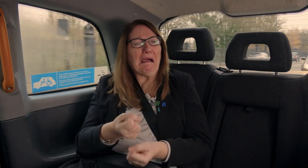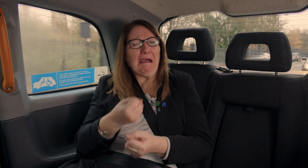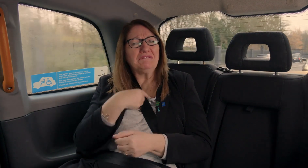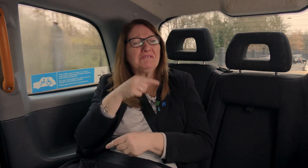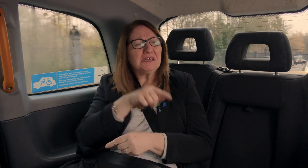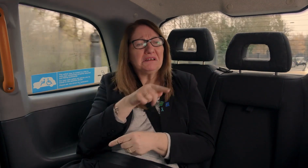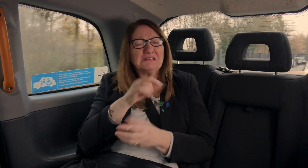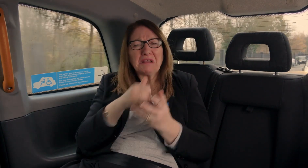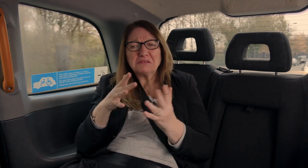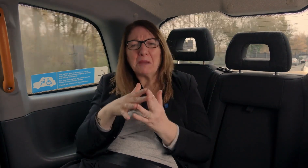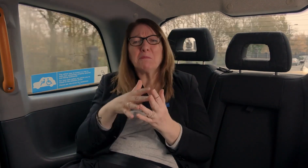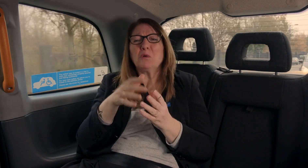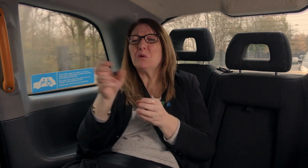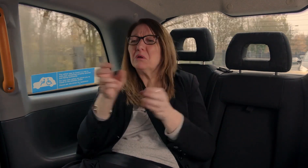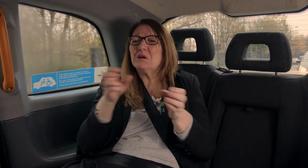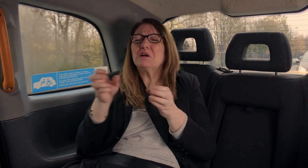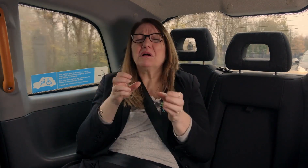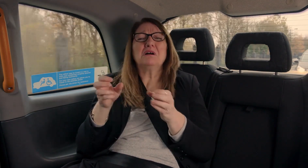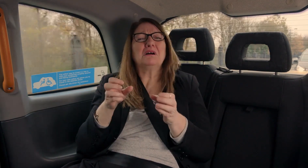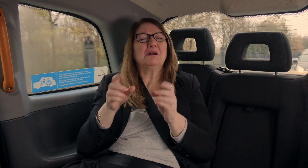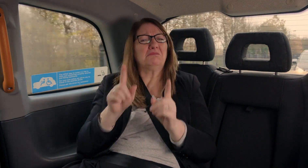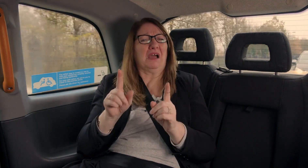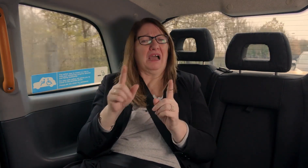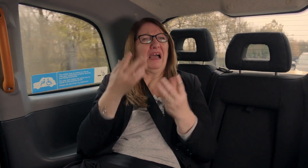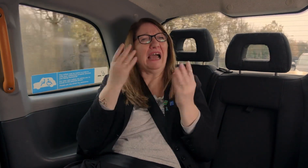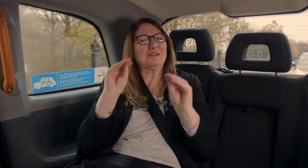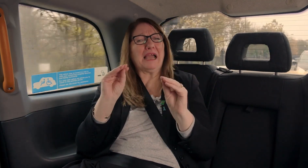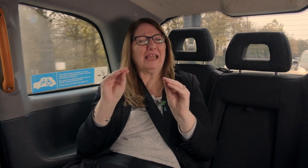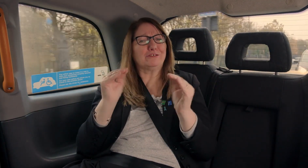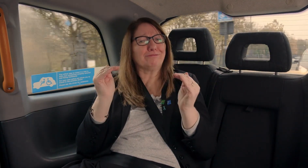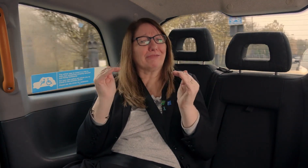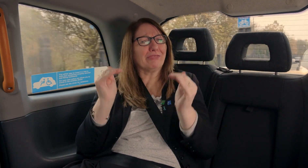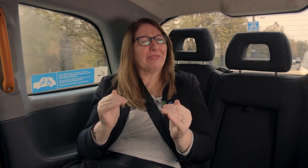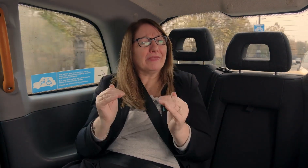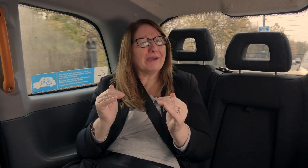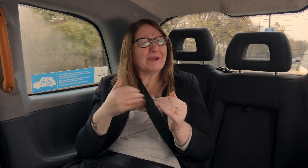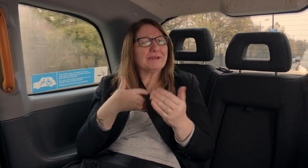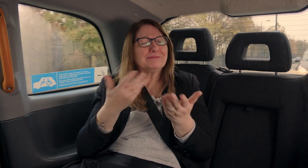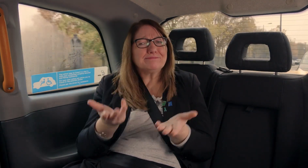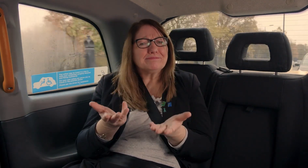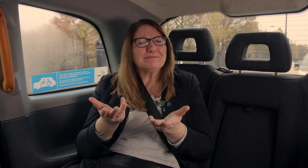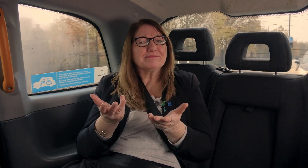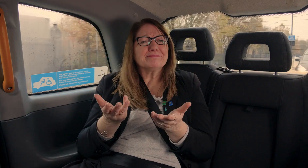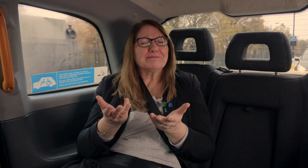but these pupils had support and yet educational standards had slipped.